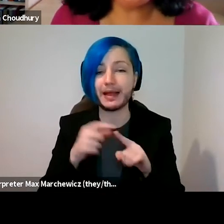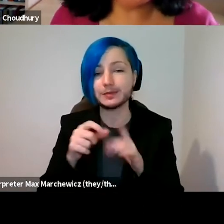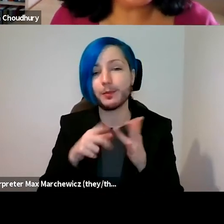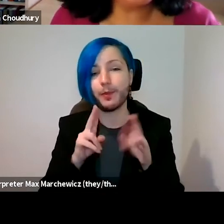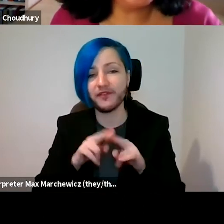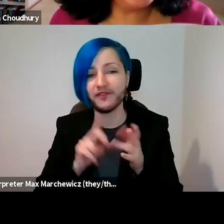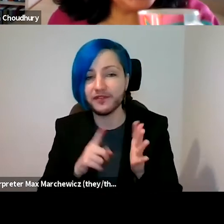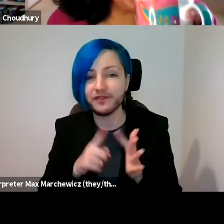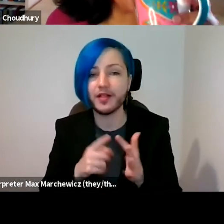willing to write chitts,